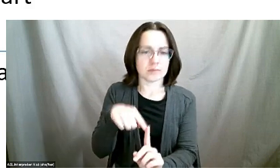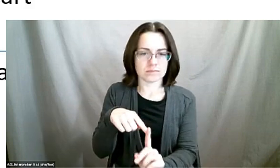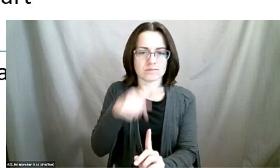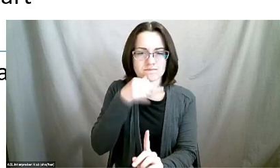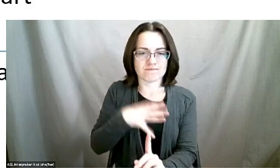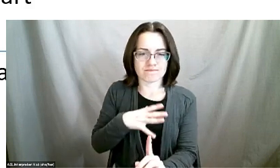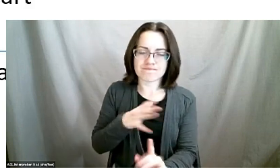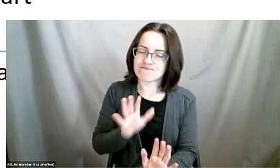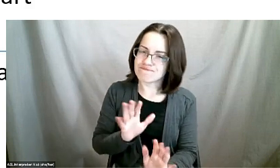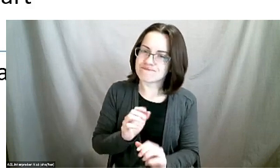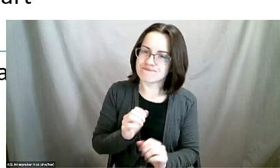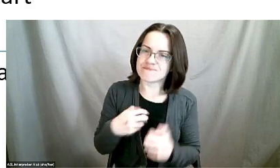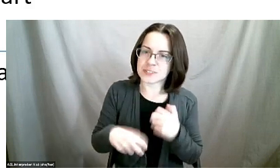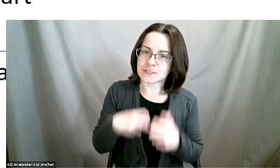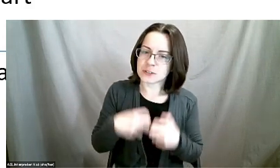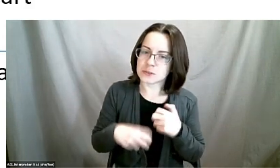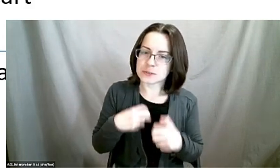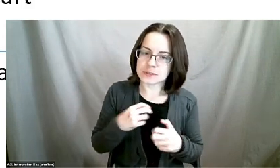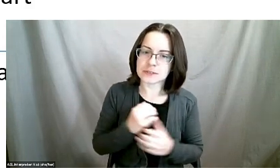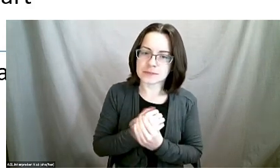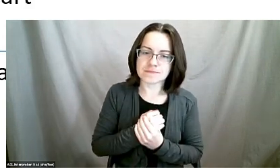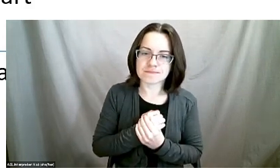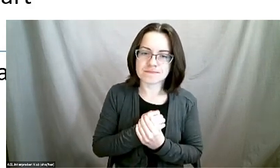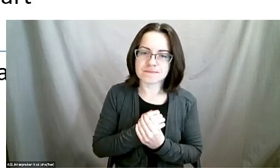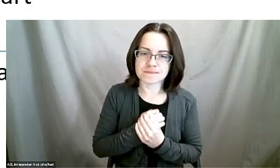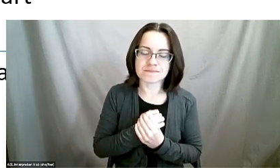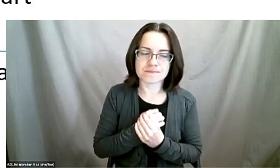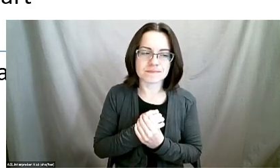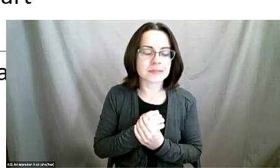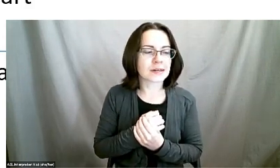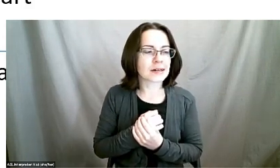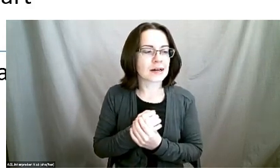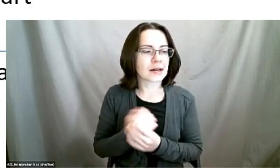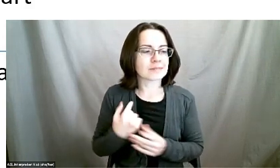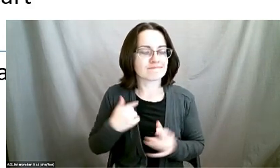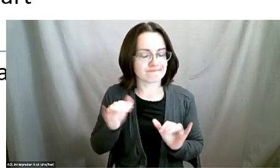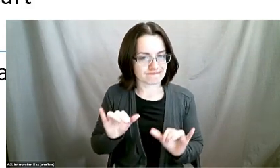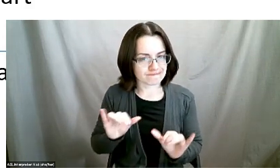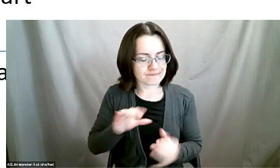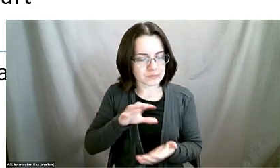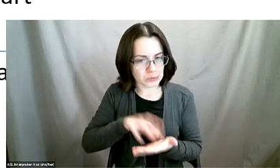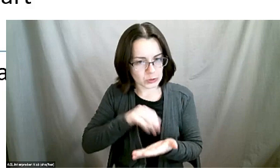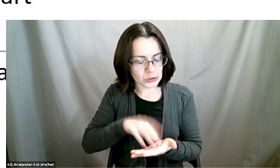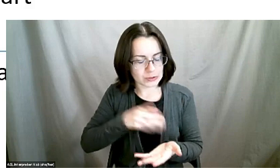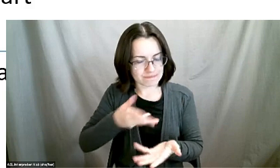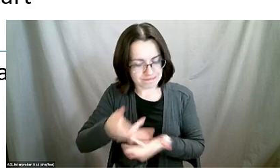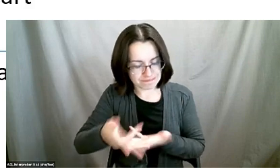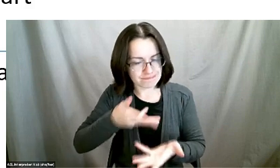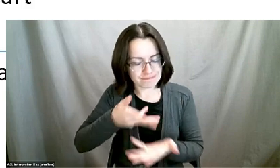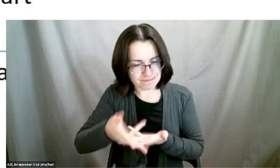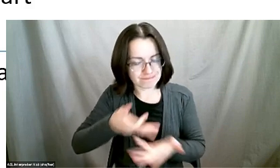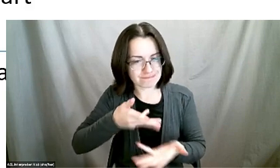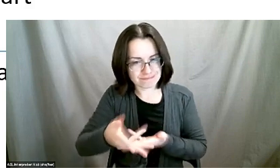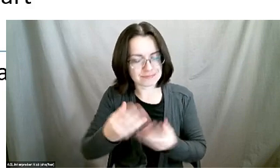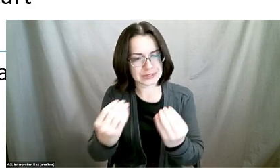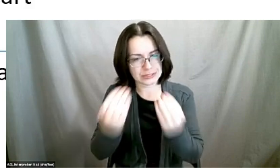And I have learned through her how to be a better teacher. She has a hearing loss.